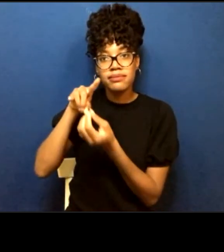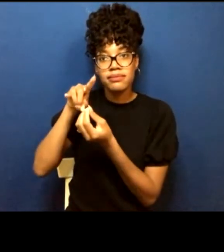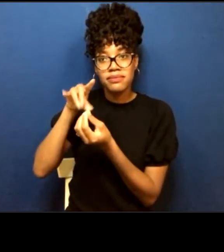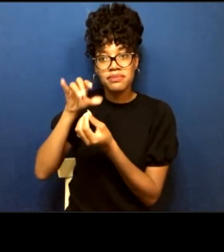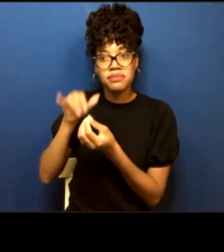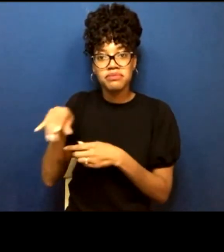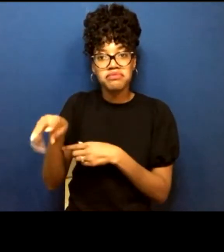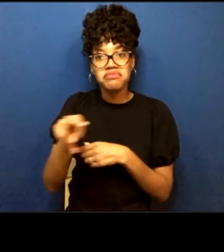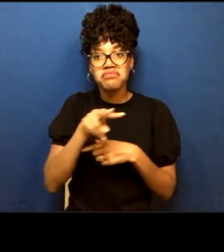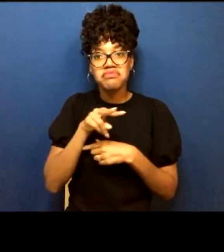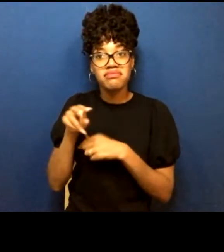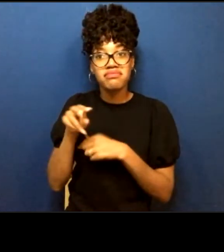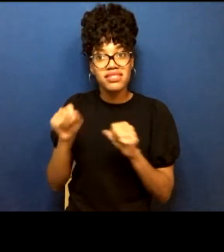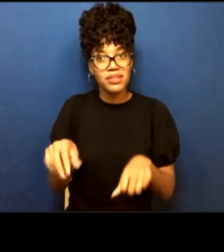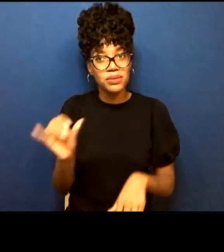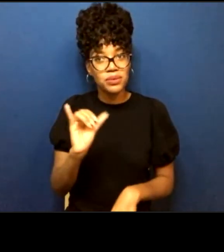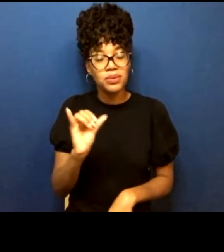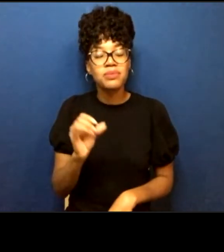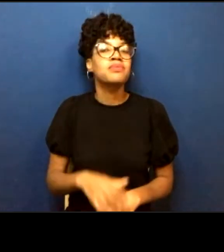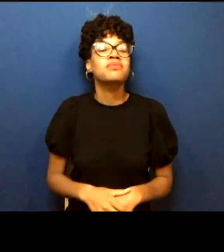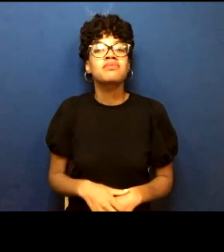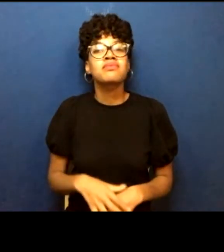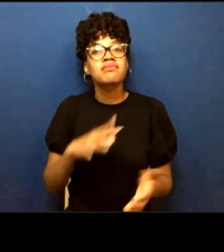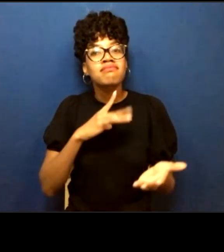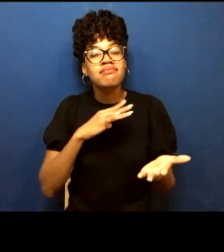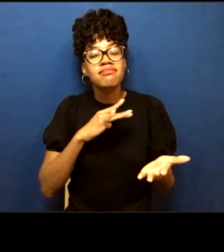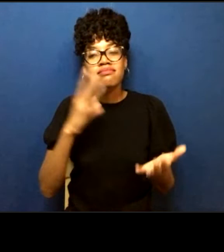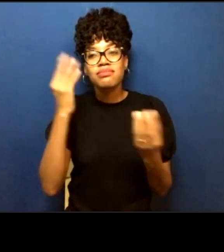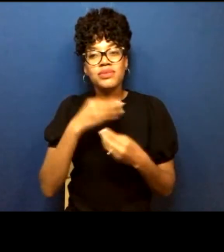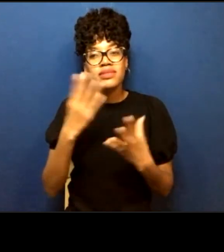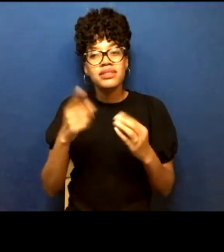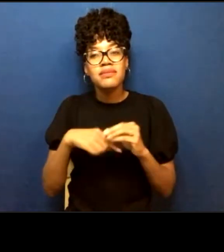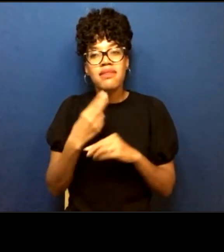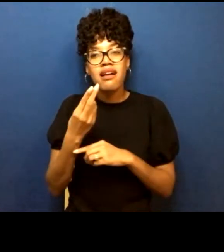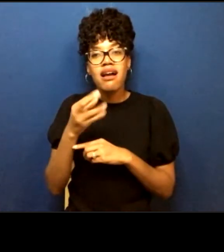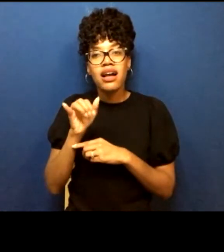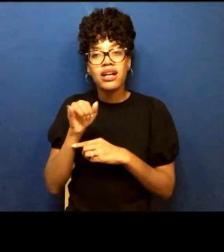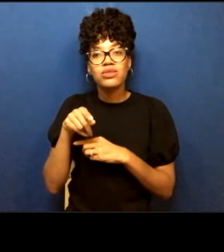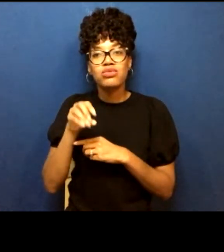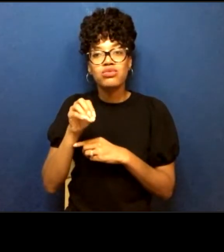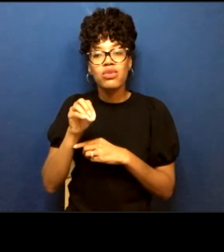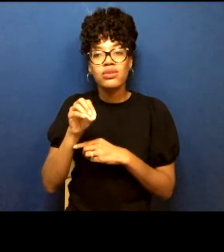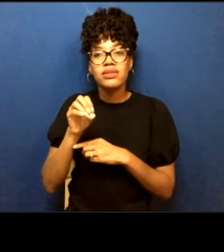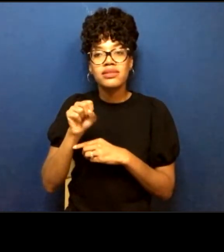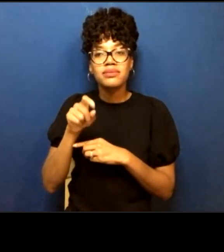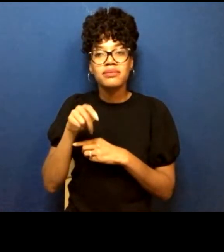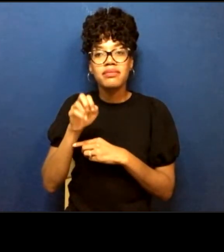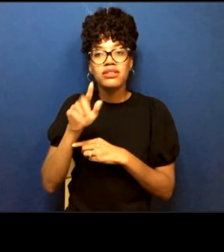And so that's the beauty of hyperspectral is that they can be used at all those different scales that you talked about Grace.